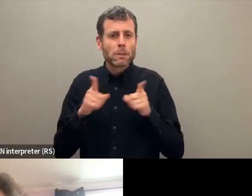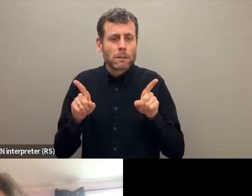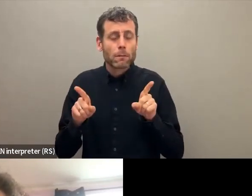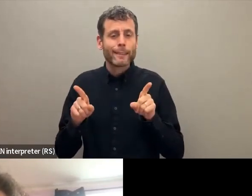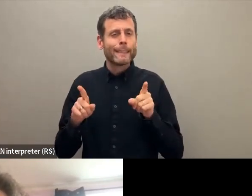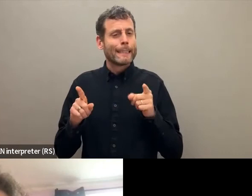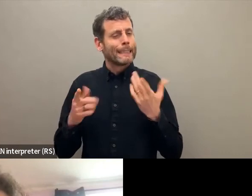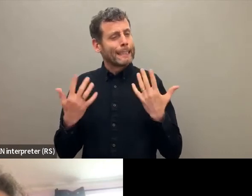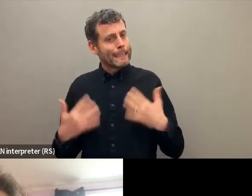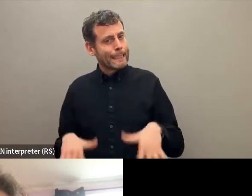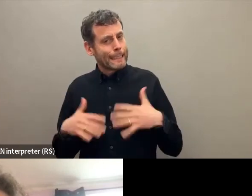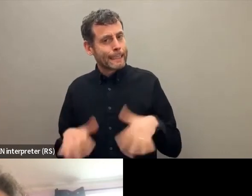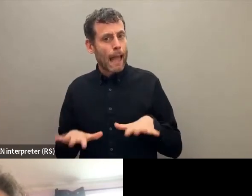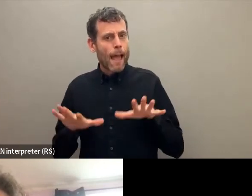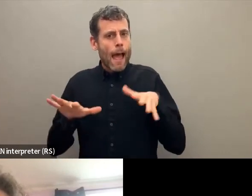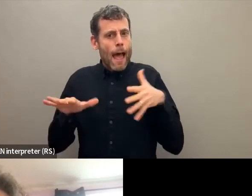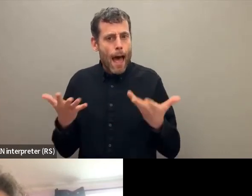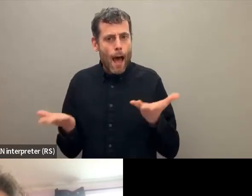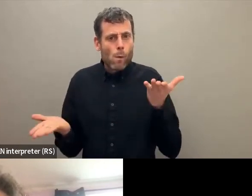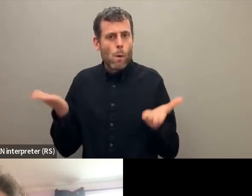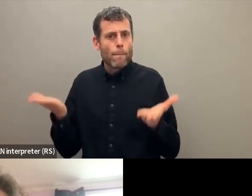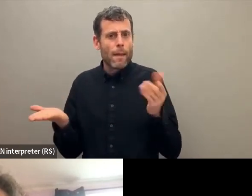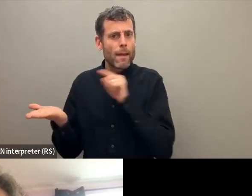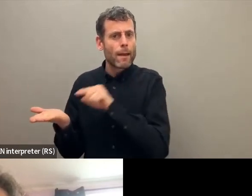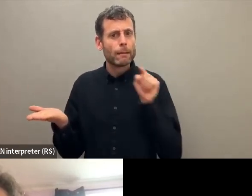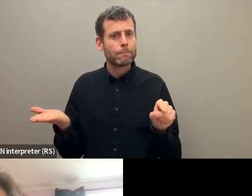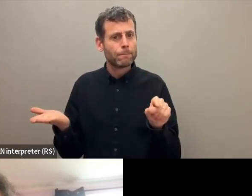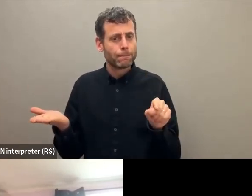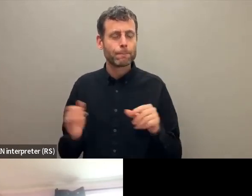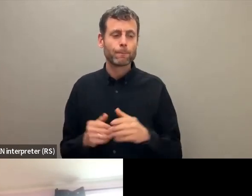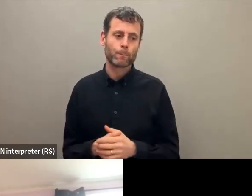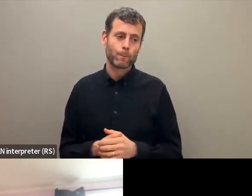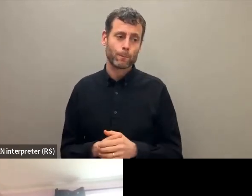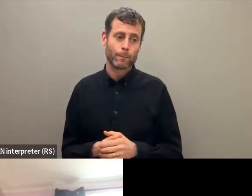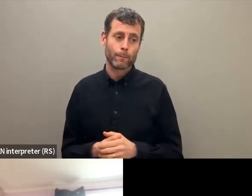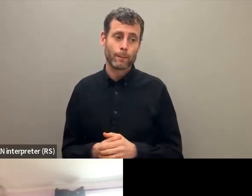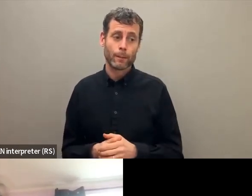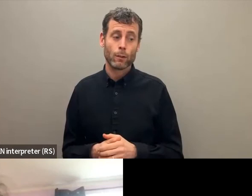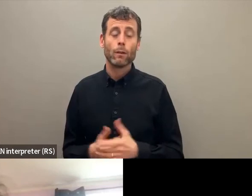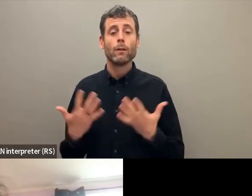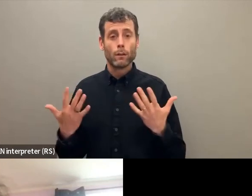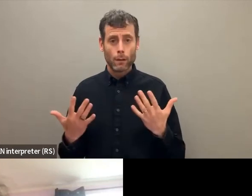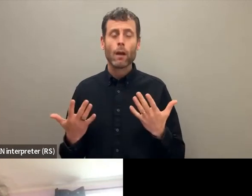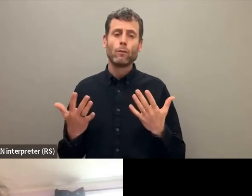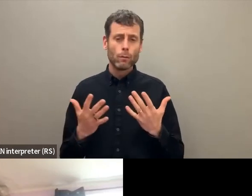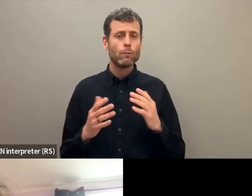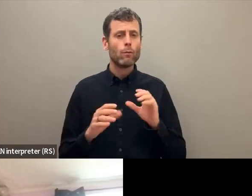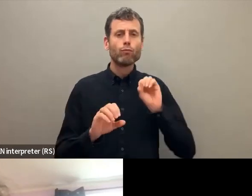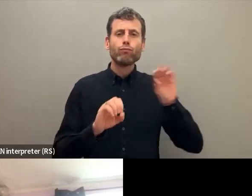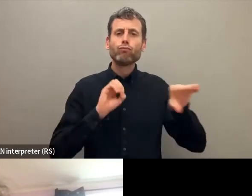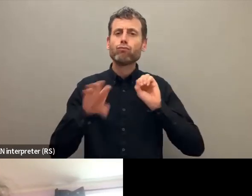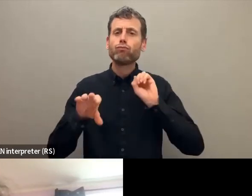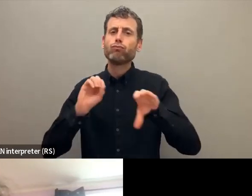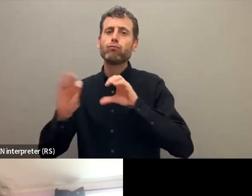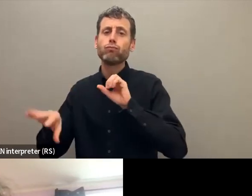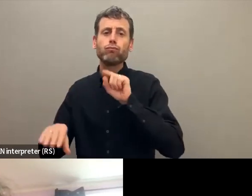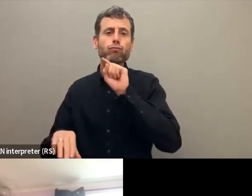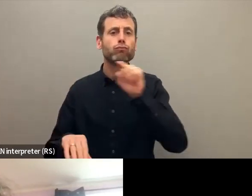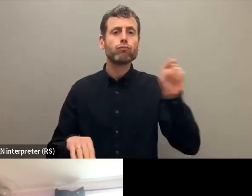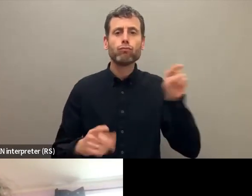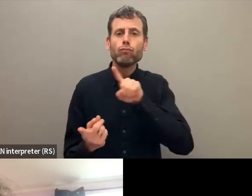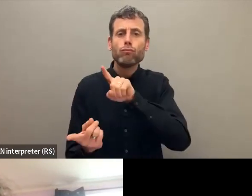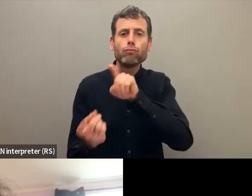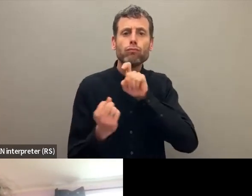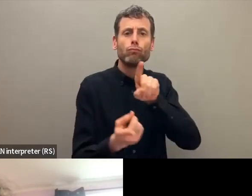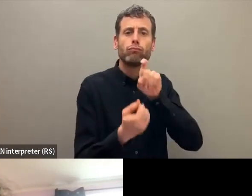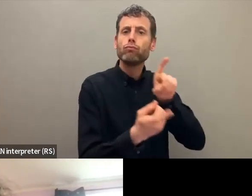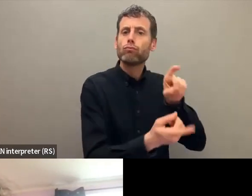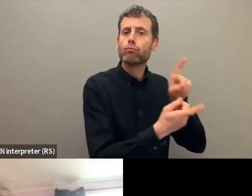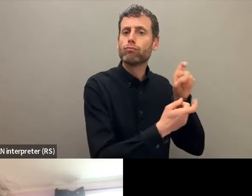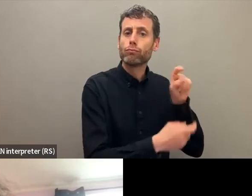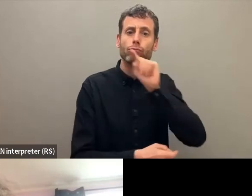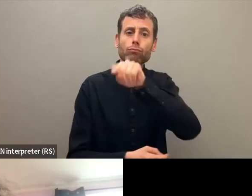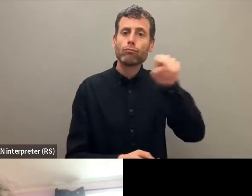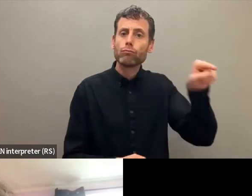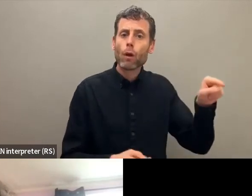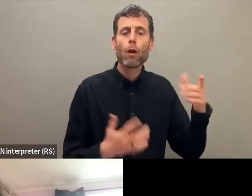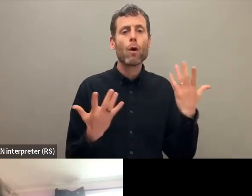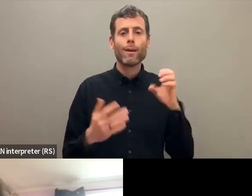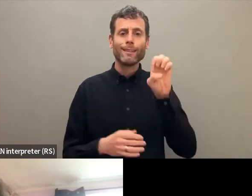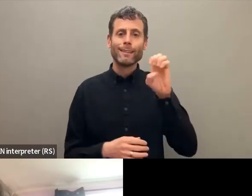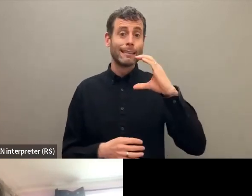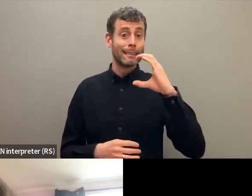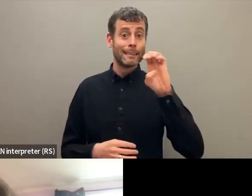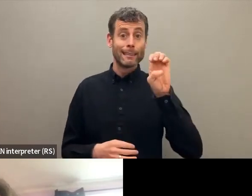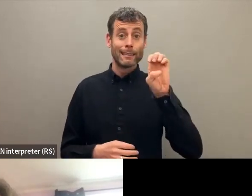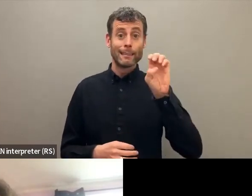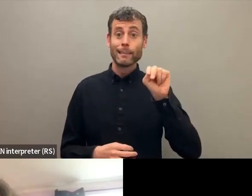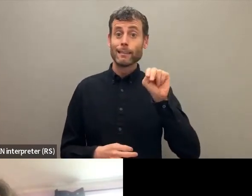Sophie Mitra: So, so thank you all so much for for being here and particular Thank you to CBS global for partnering with the fordham research consortium on disability to organize this event.